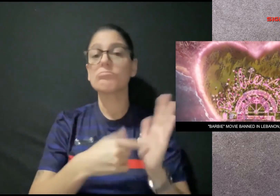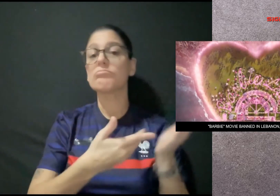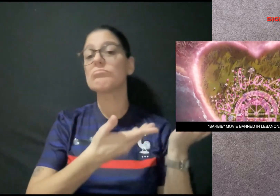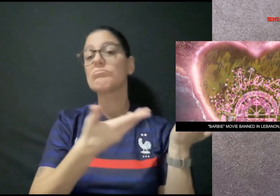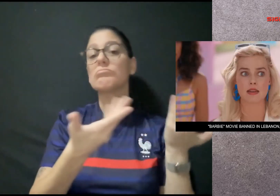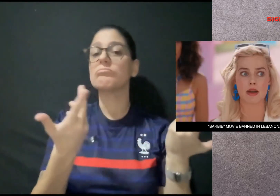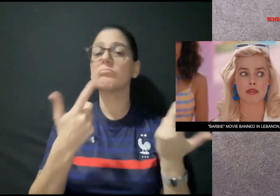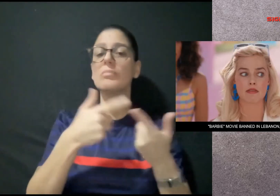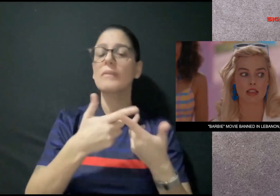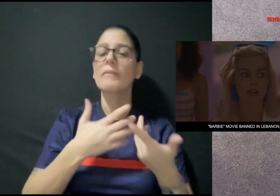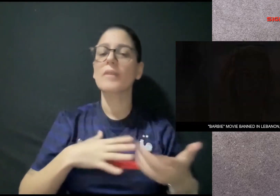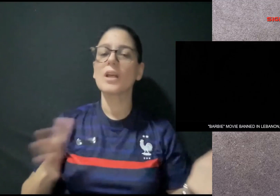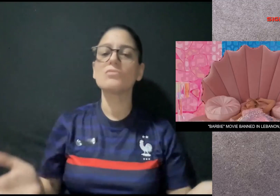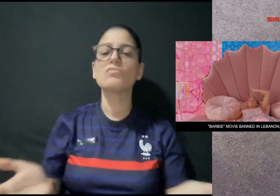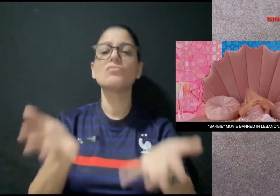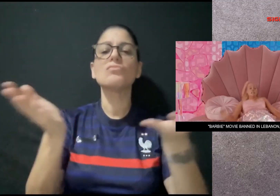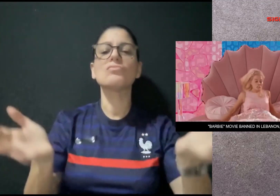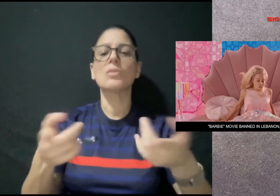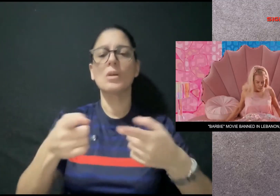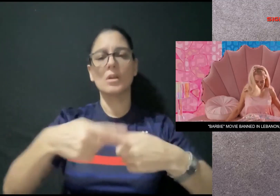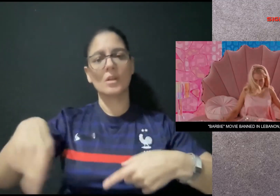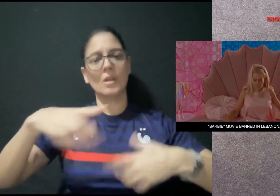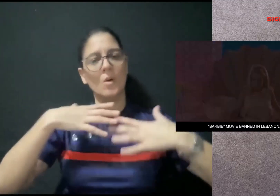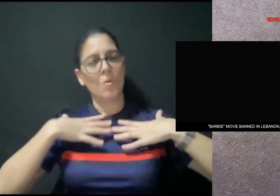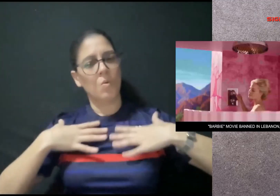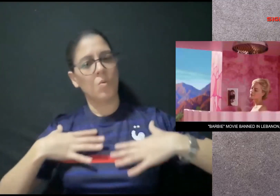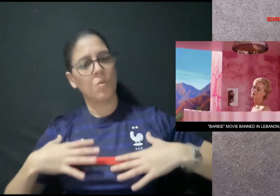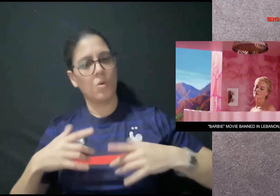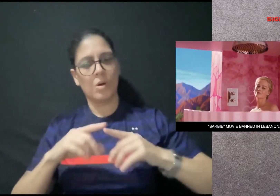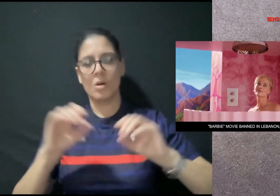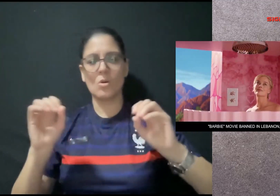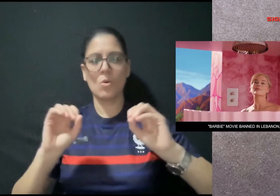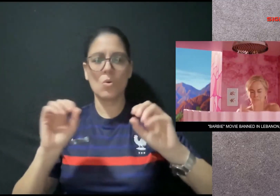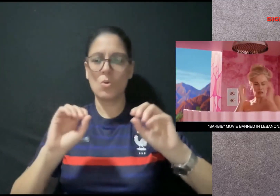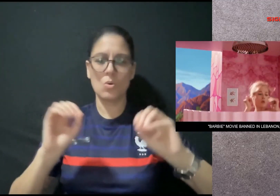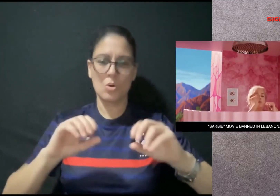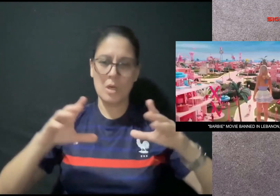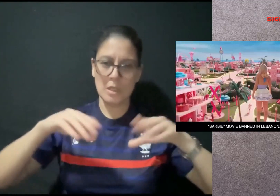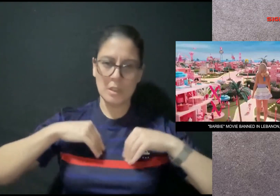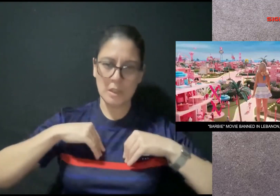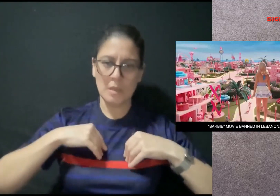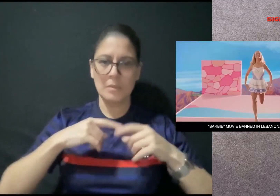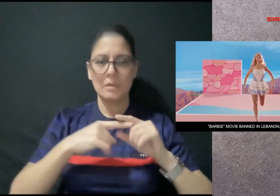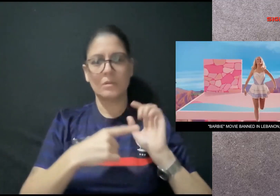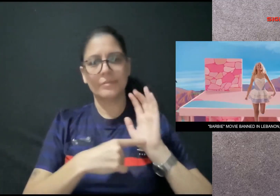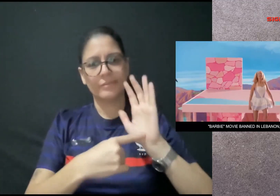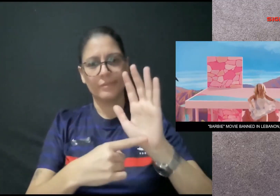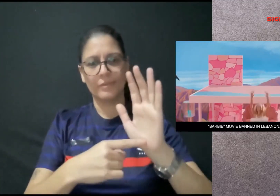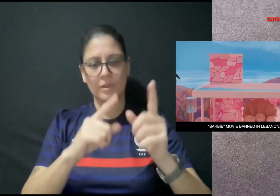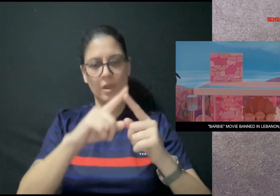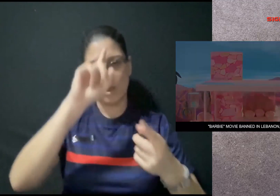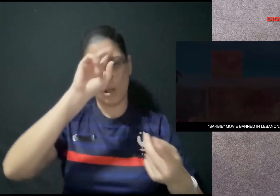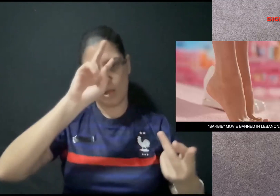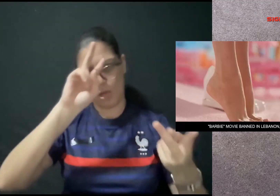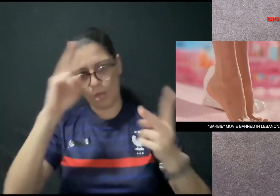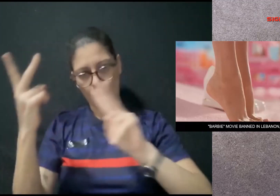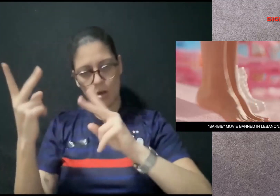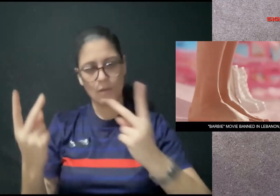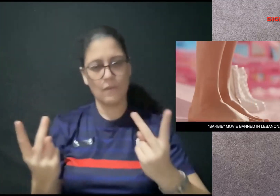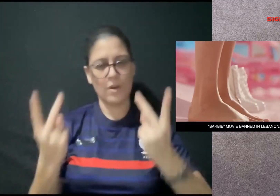Barbie carries ideals that encourage unacceptable behavior and a message that distorts the prevailing